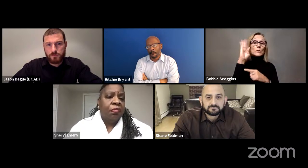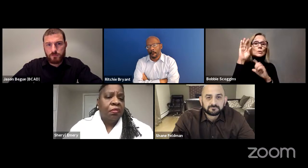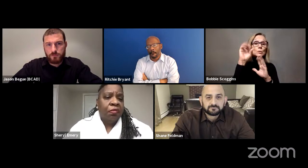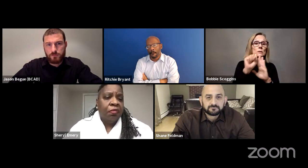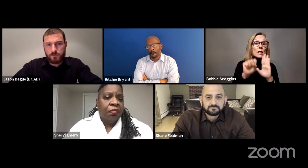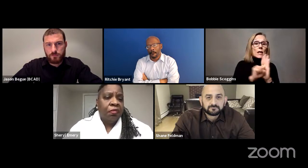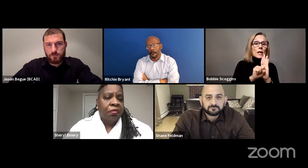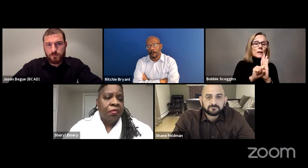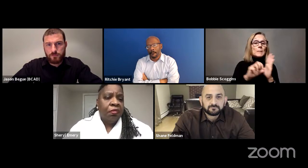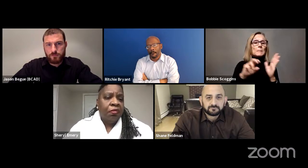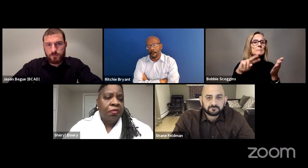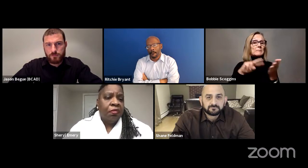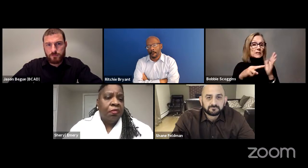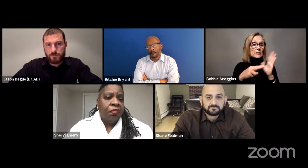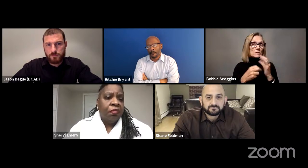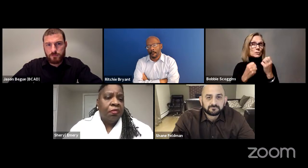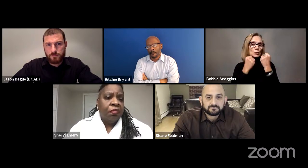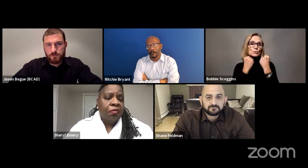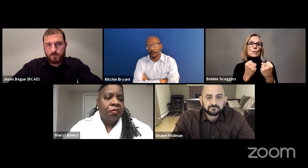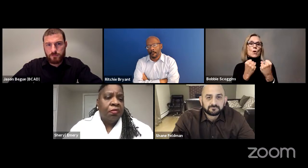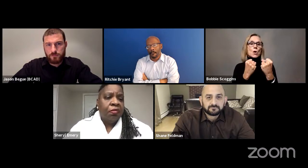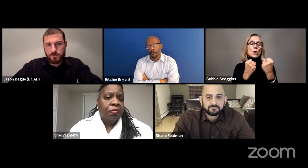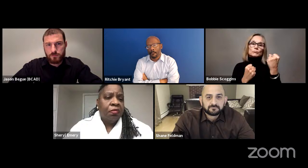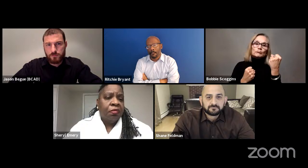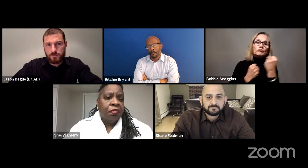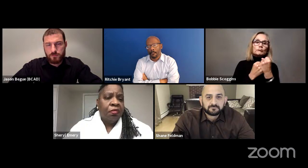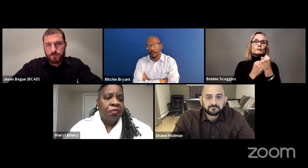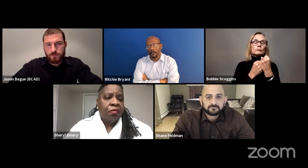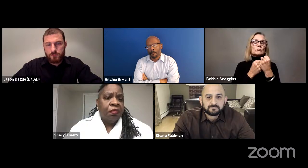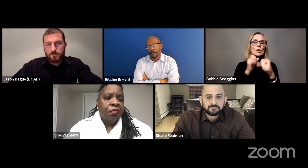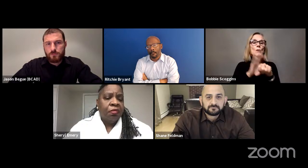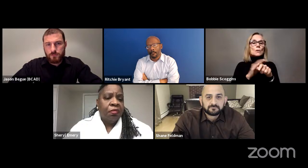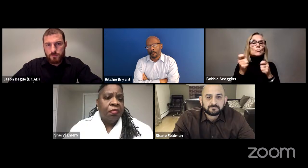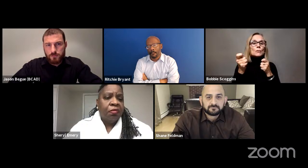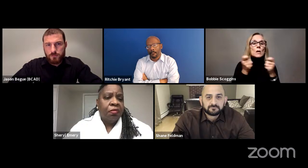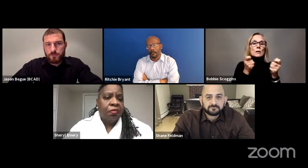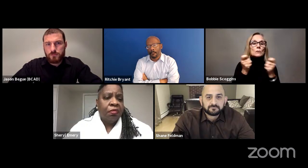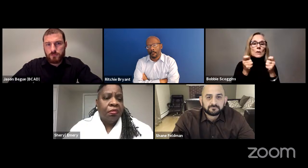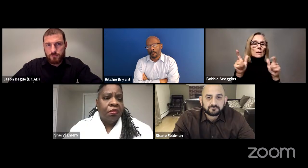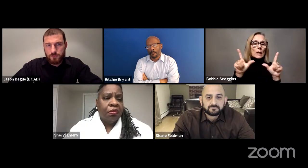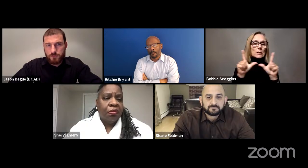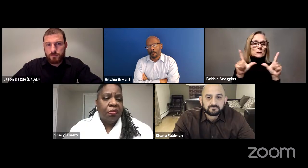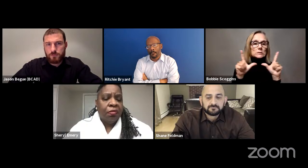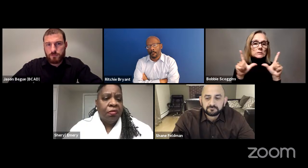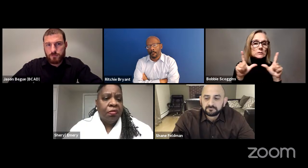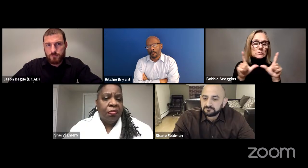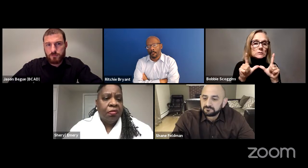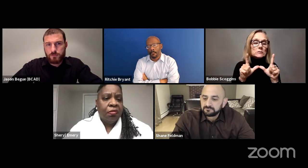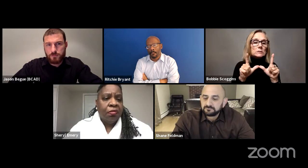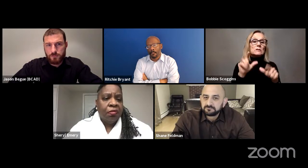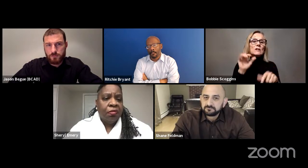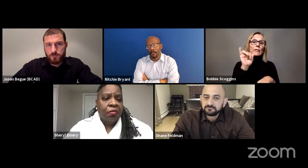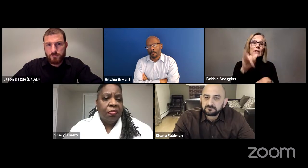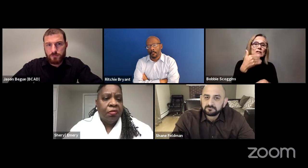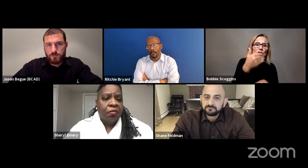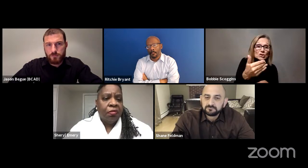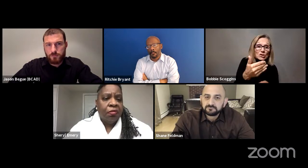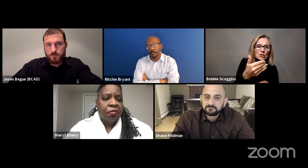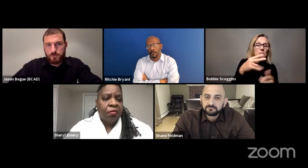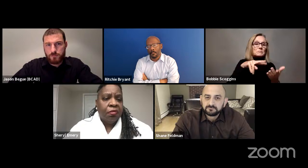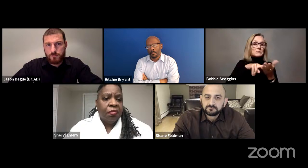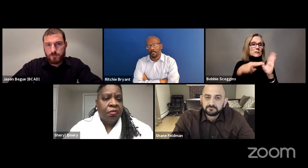is a very strong state, a very bold state, which means that they could be a leader in